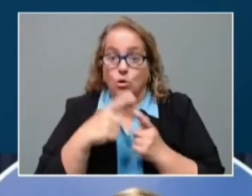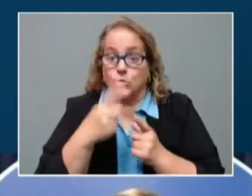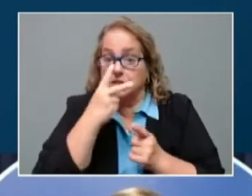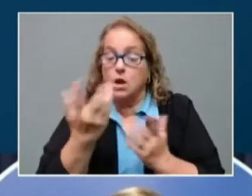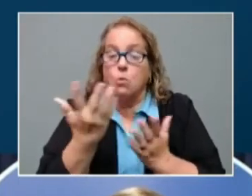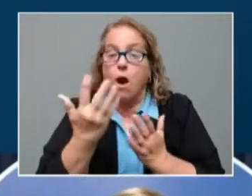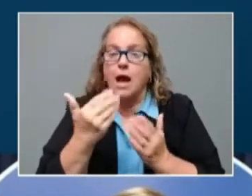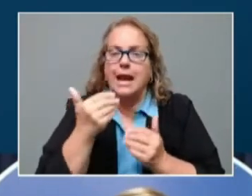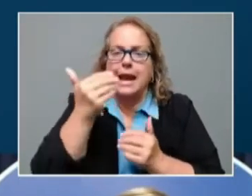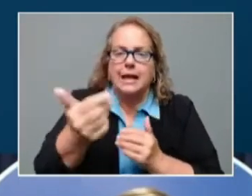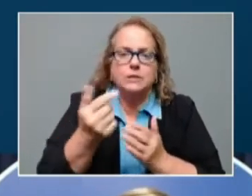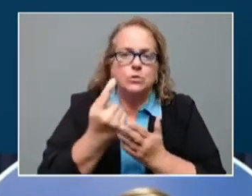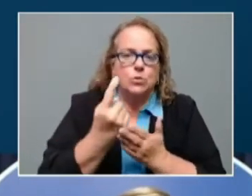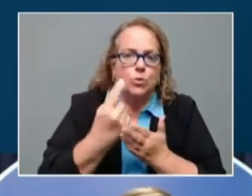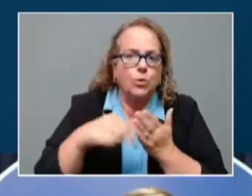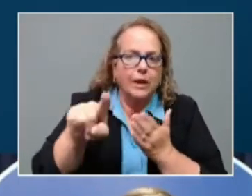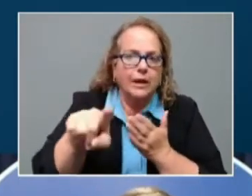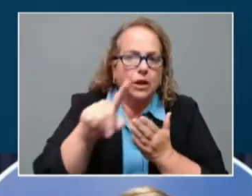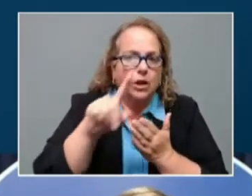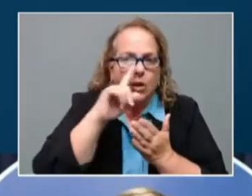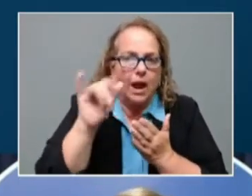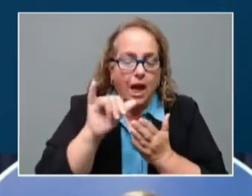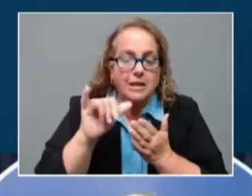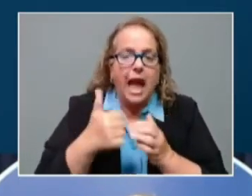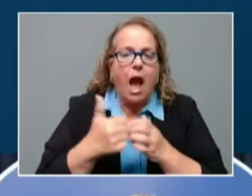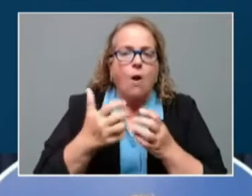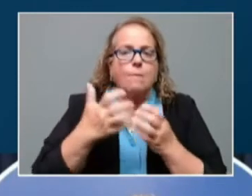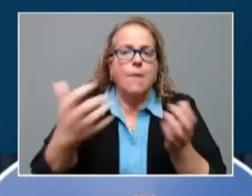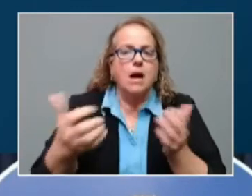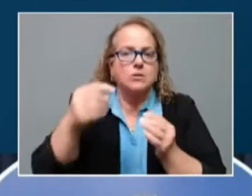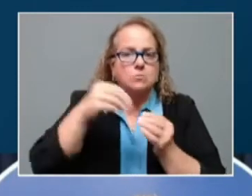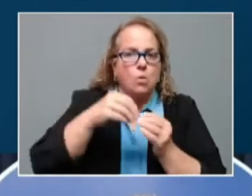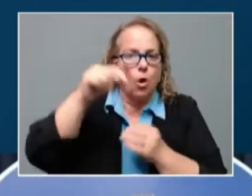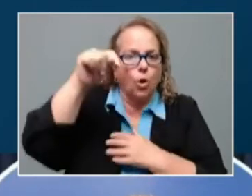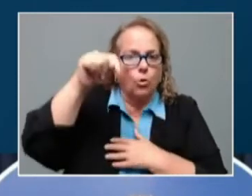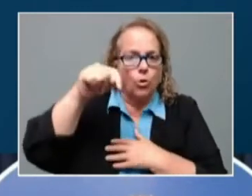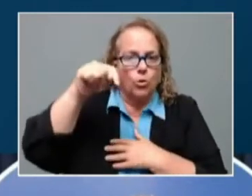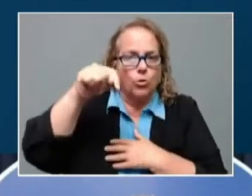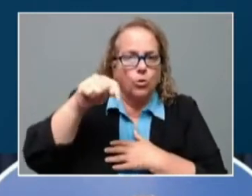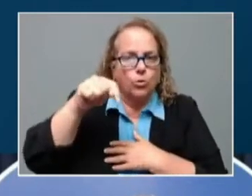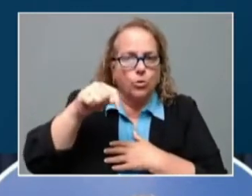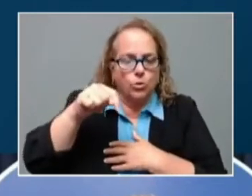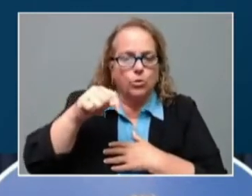see how steep are decline is or whether or not we reach a new plateau which